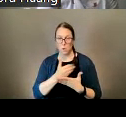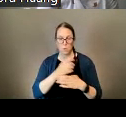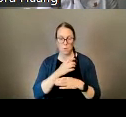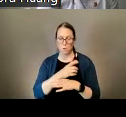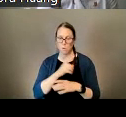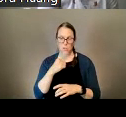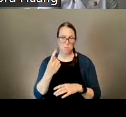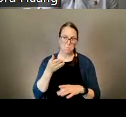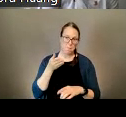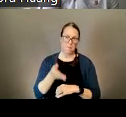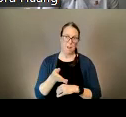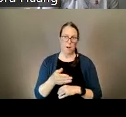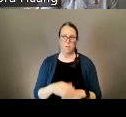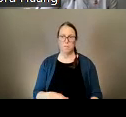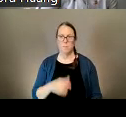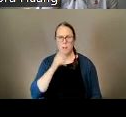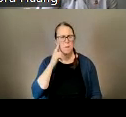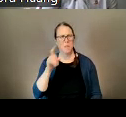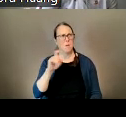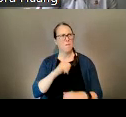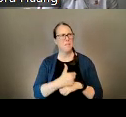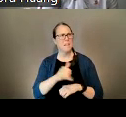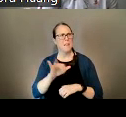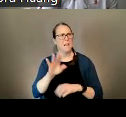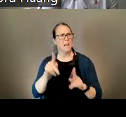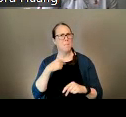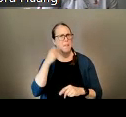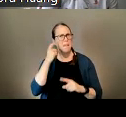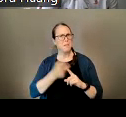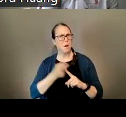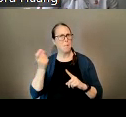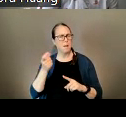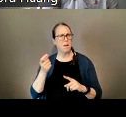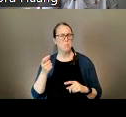I don't think you have to configure that in any way, so that might do it.